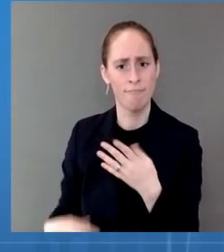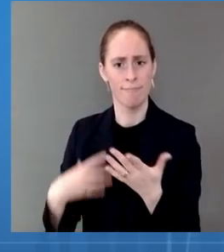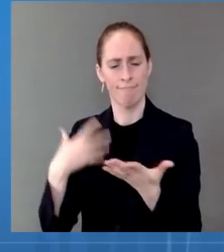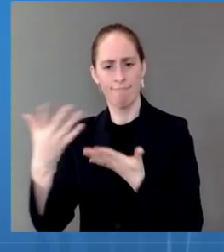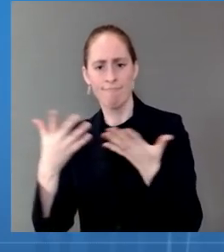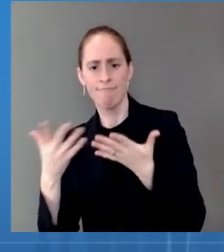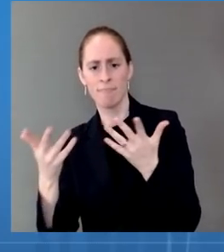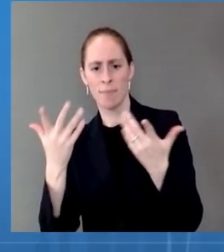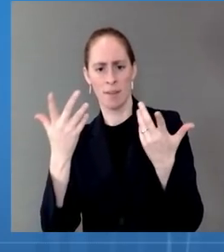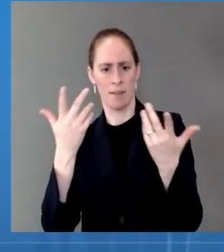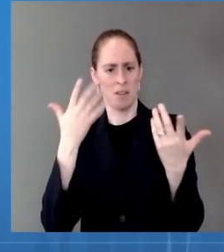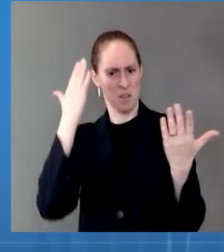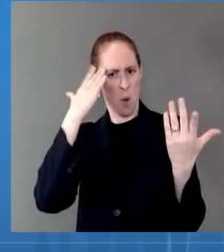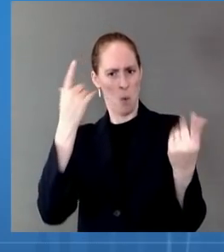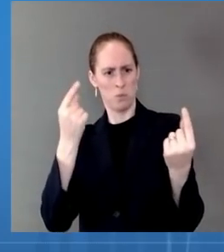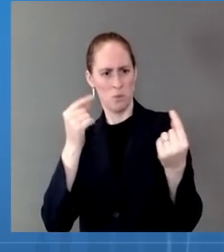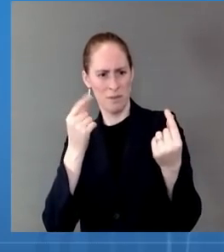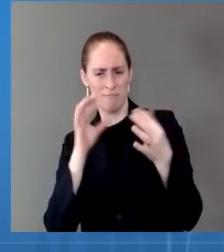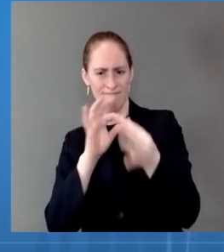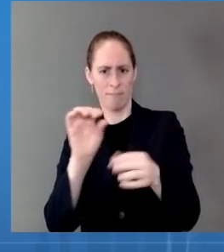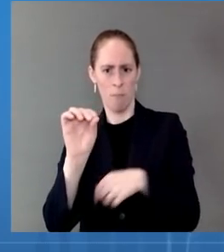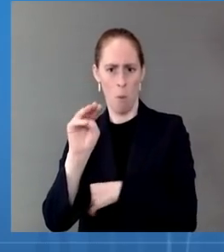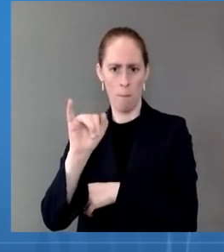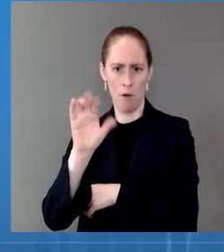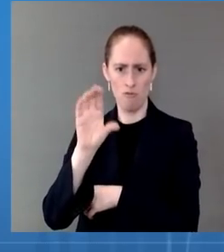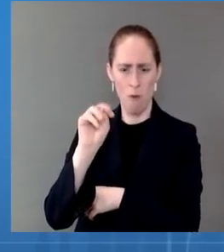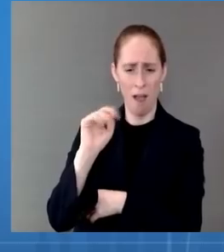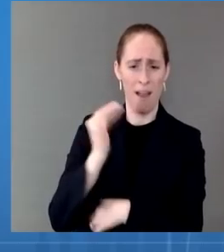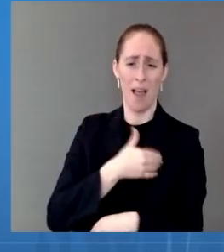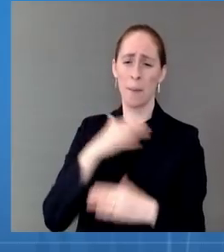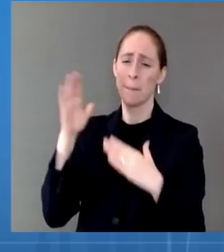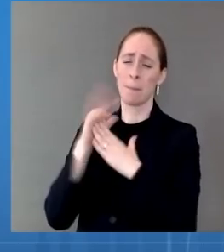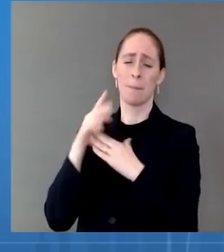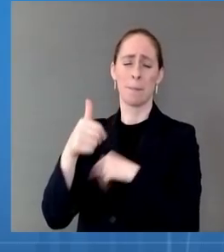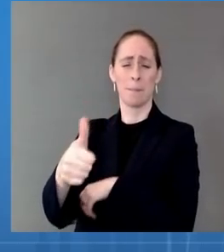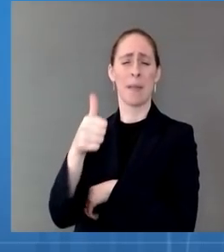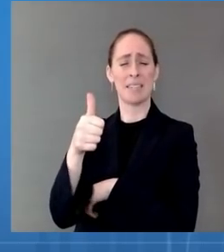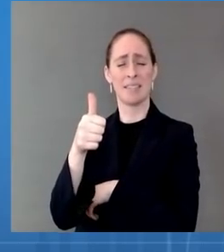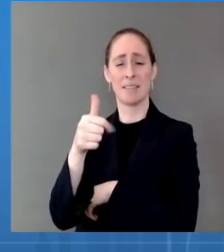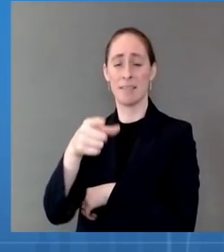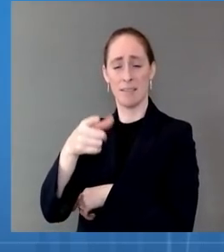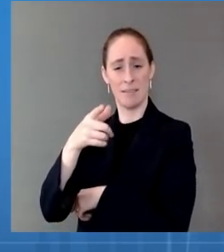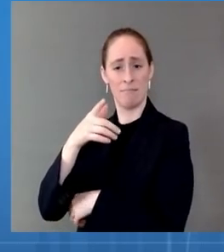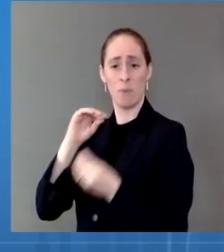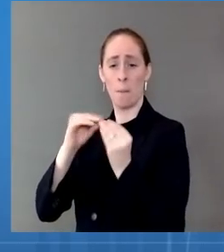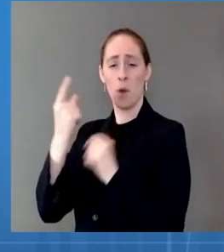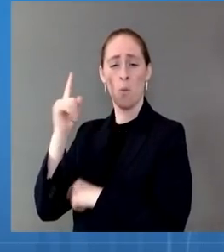and thanks to the president's relentless focus on vaccinations since day one, we have made significant progress.